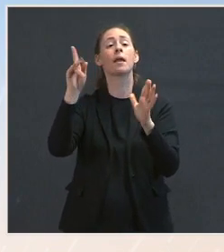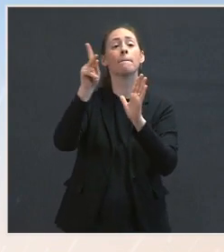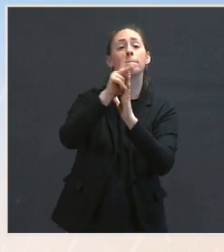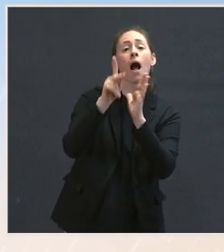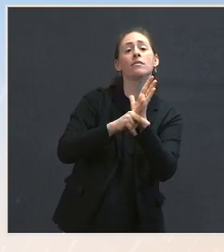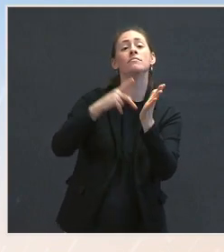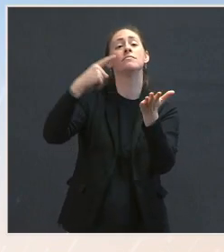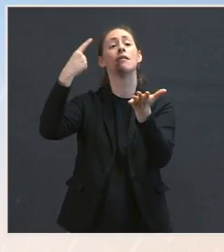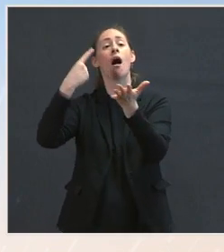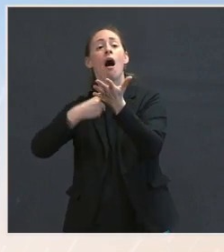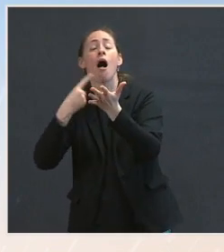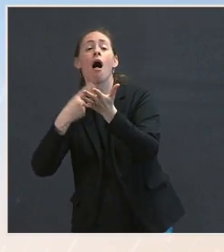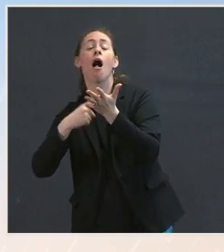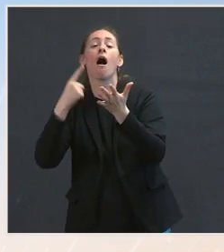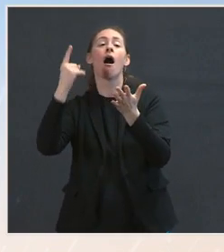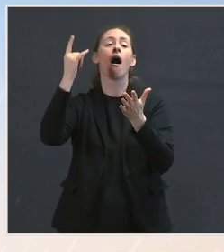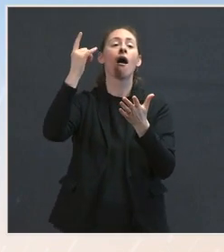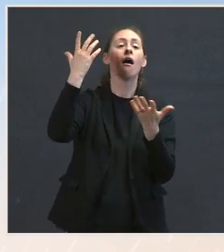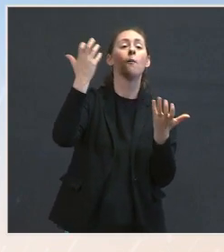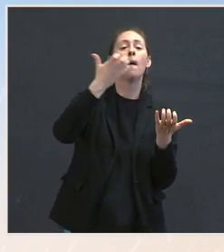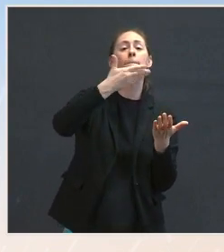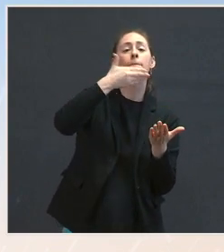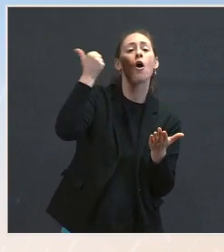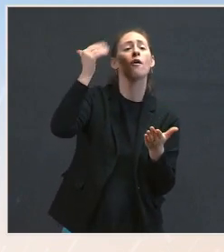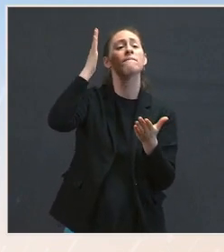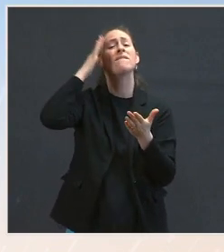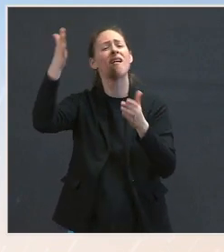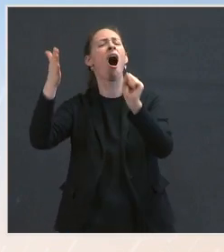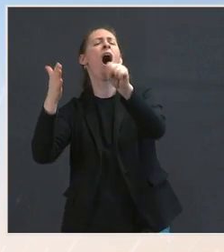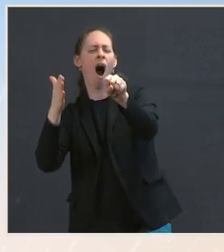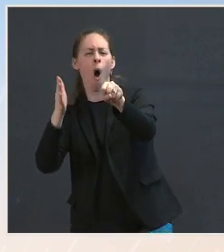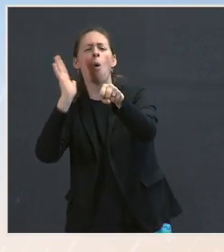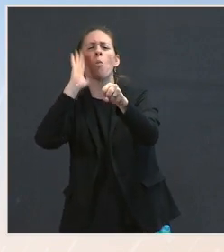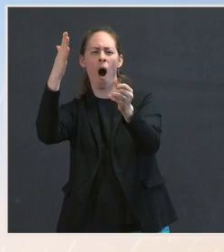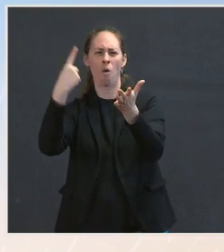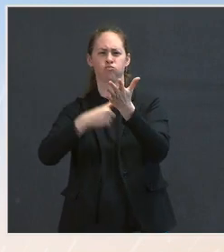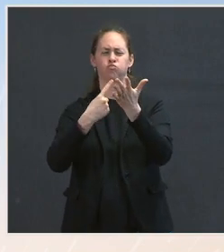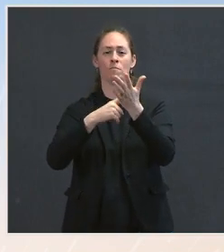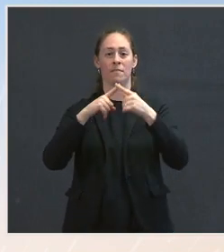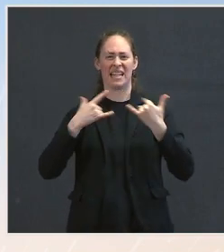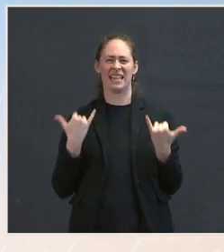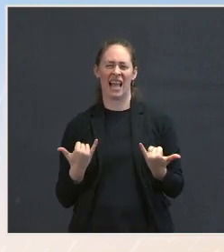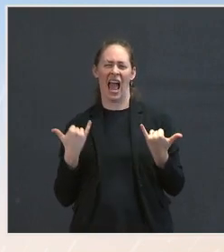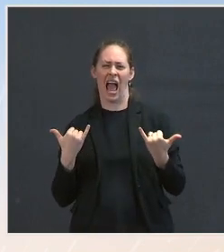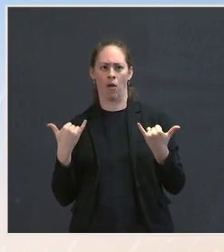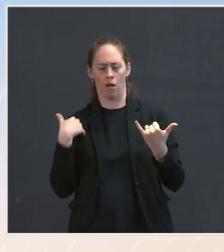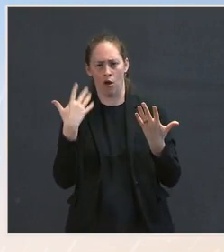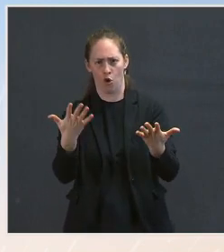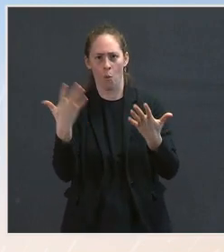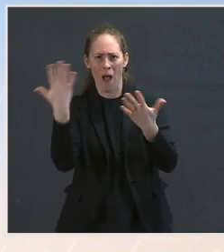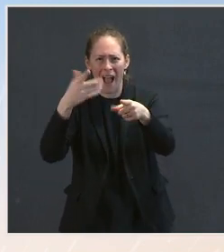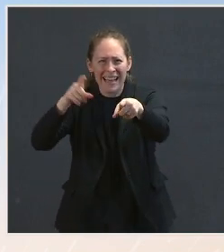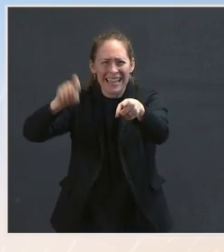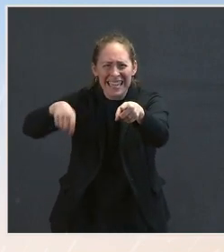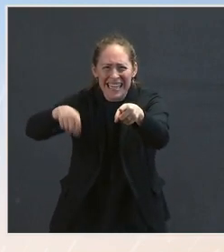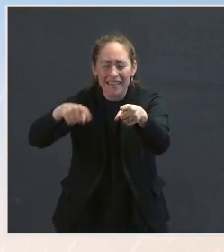and I'm sure that's one that will be had. But right now we're focused on getting relief to the people in the state, getting updated briefings,